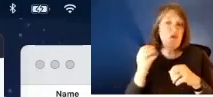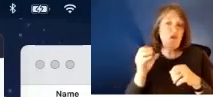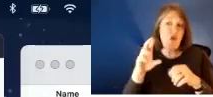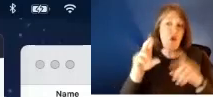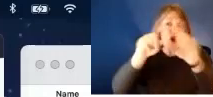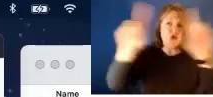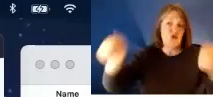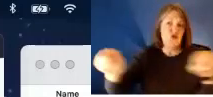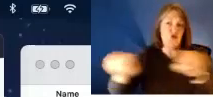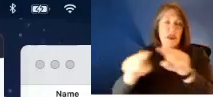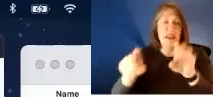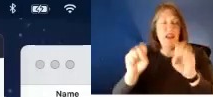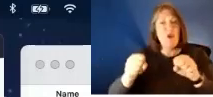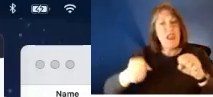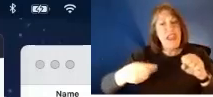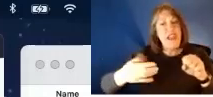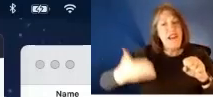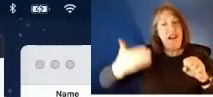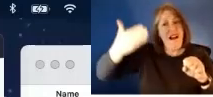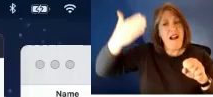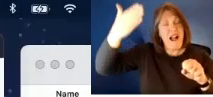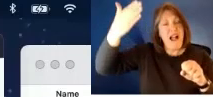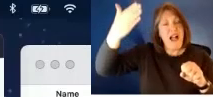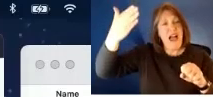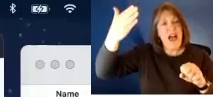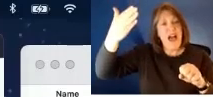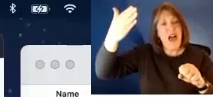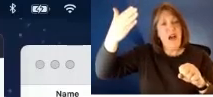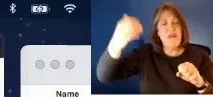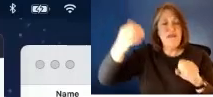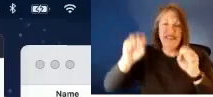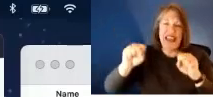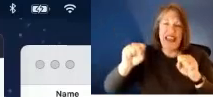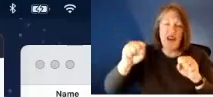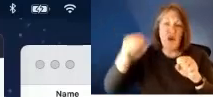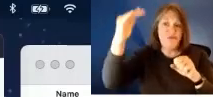06:58:36 go higher if you like, just Mark and go to 14 or 16 points.